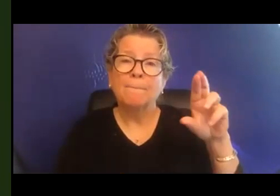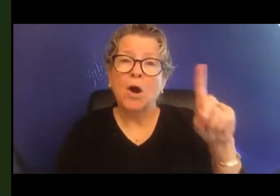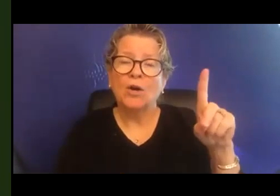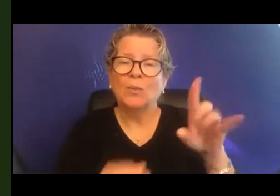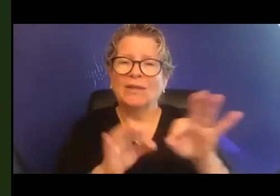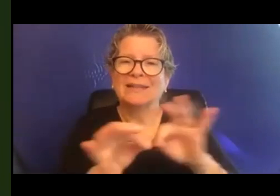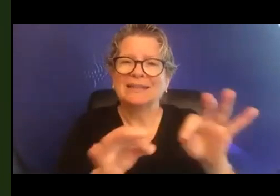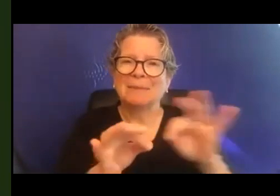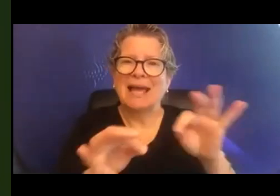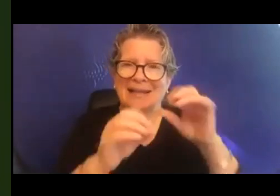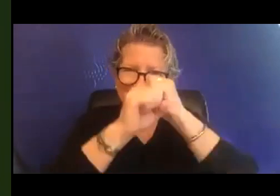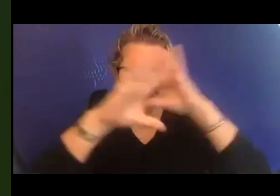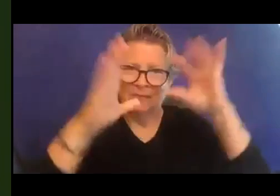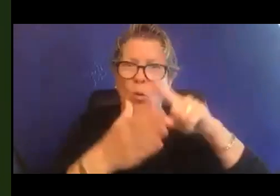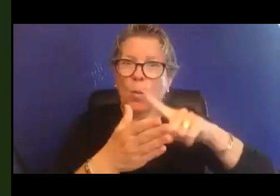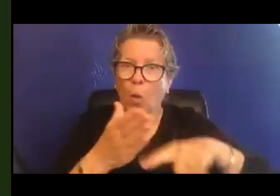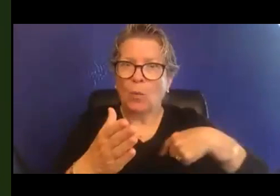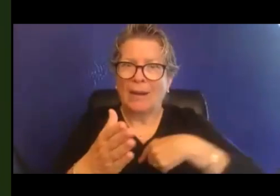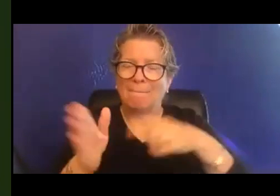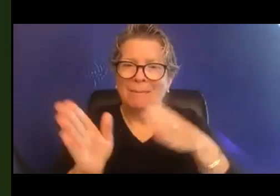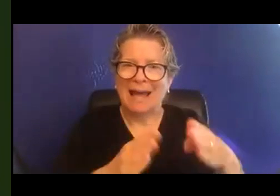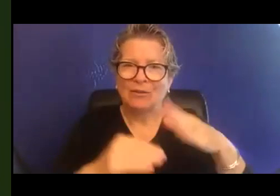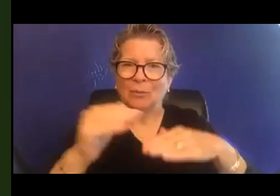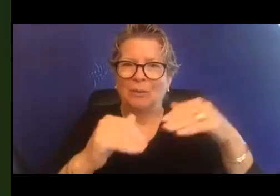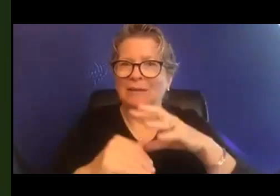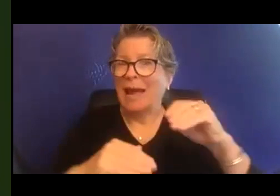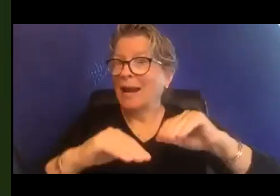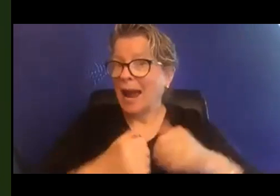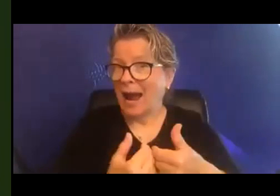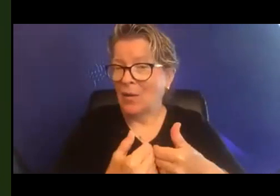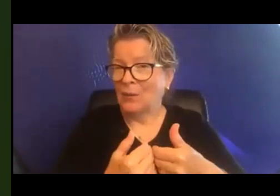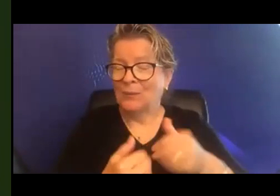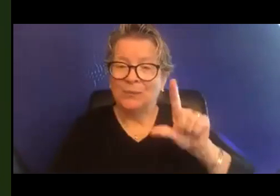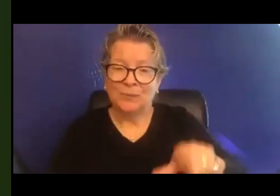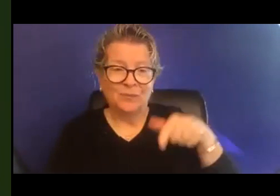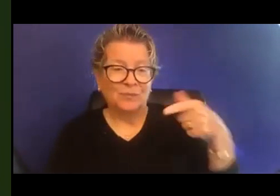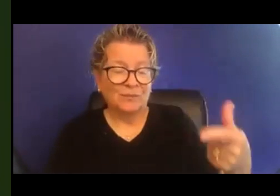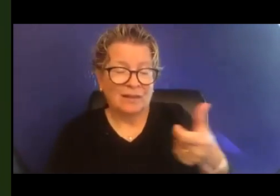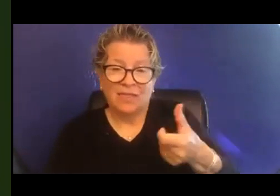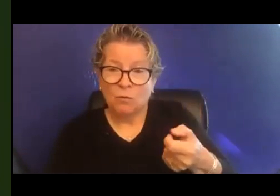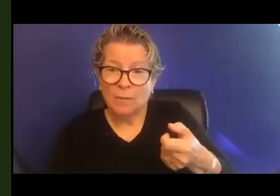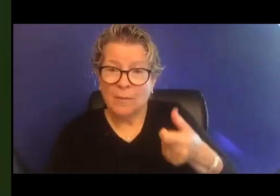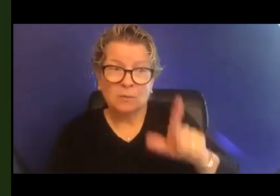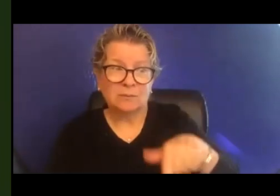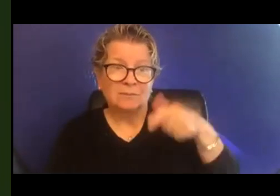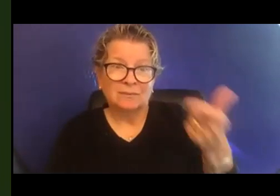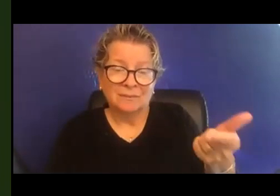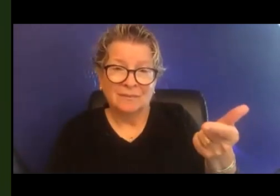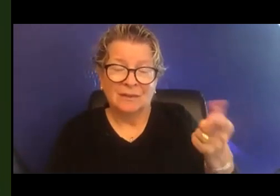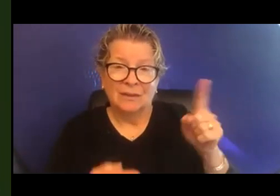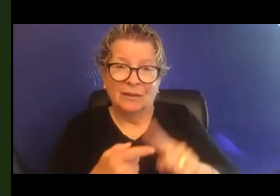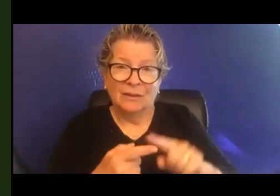I'm going to hand that back.